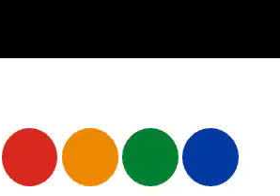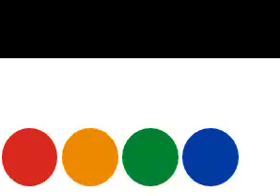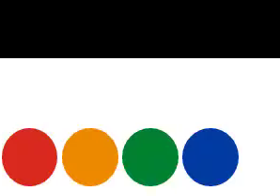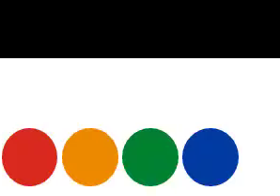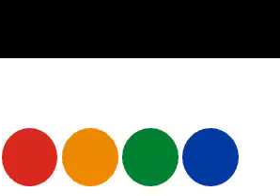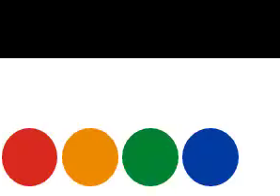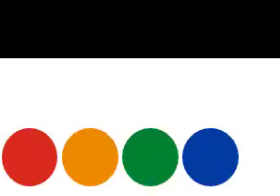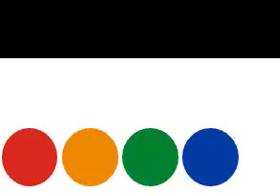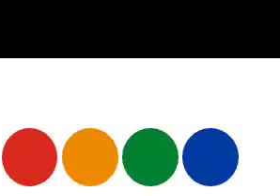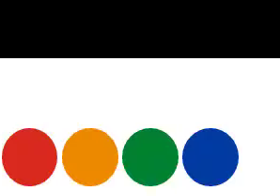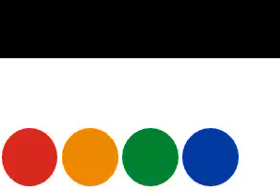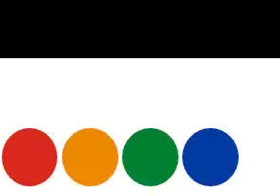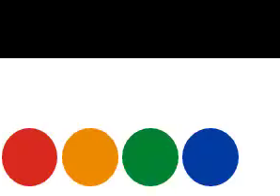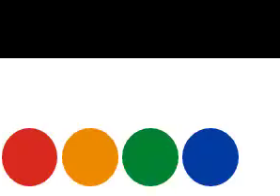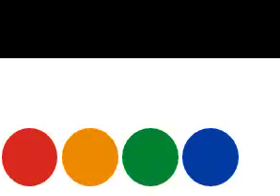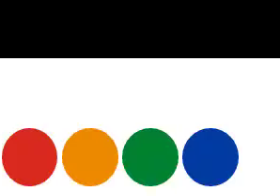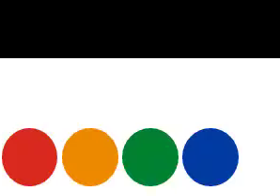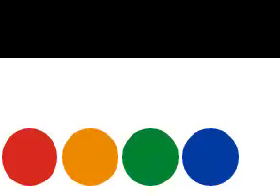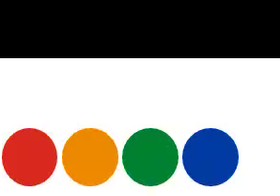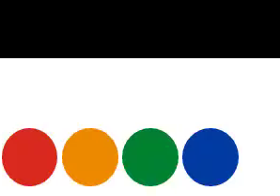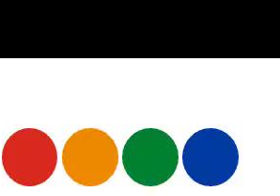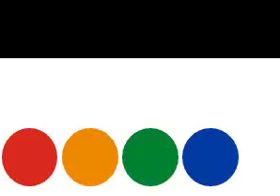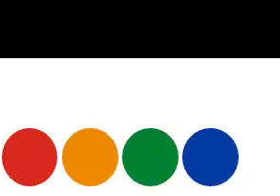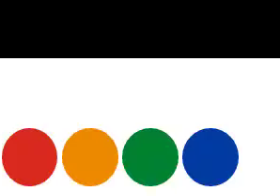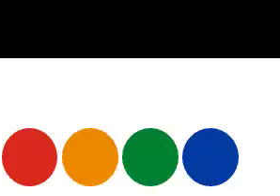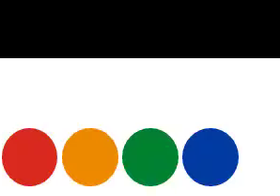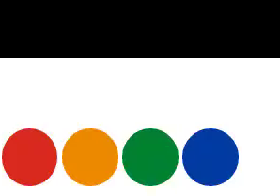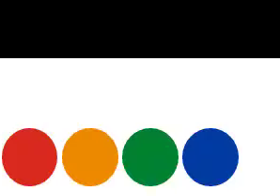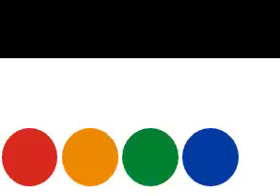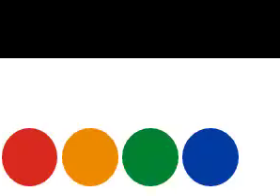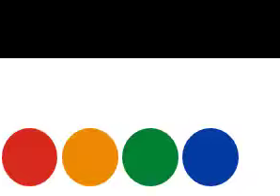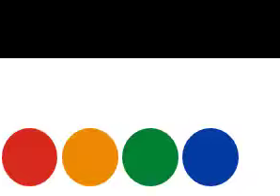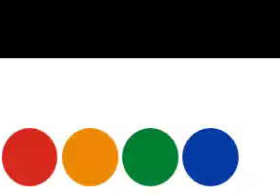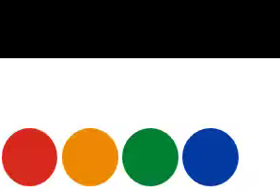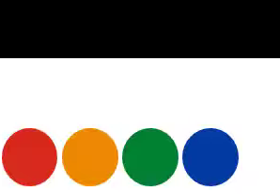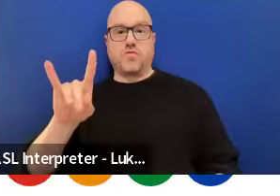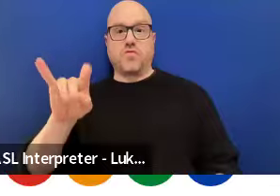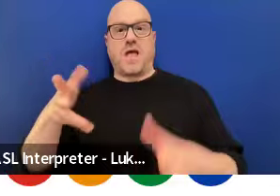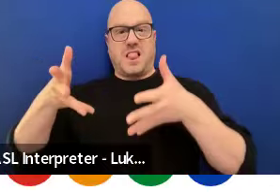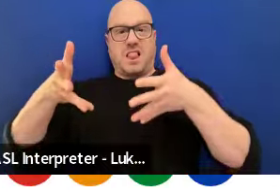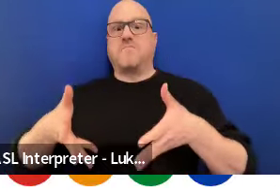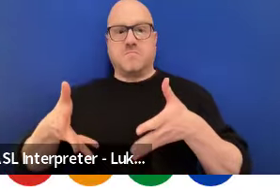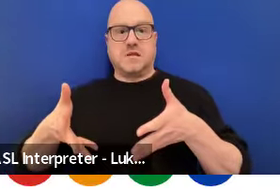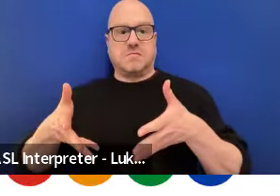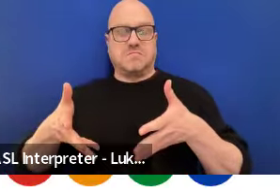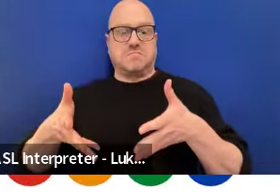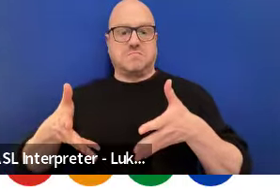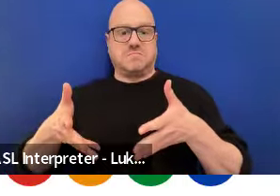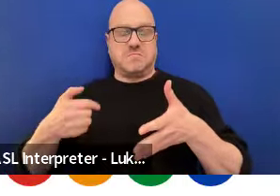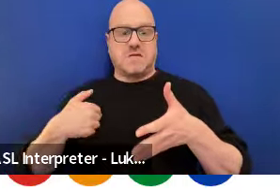YES, THANK YOU VERY MUCH. ON FEBRUARY 12, 2026,